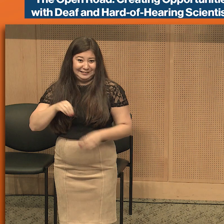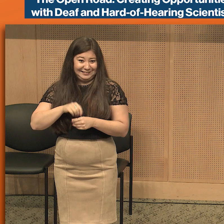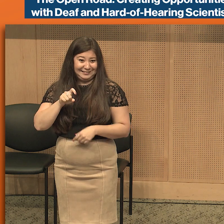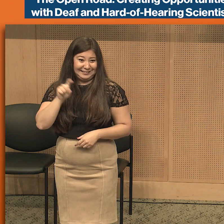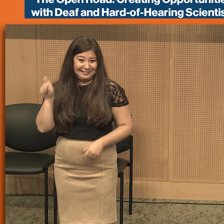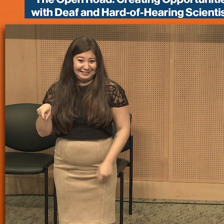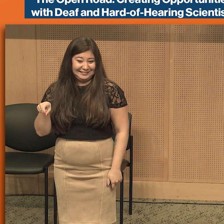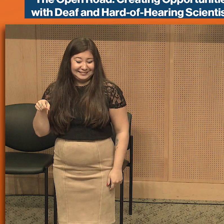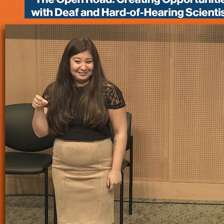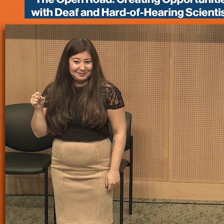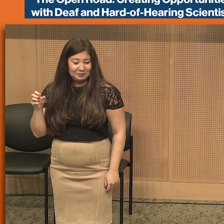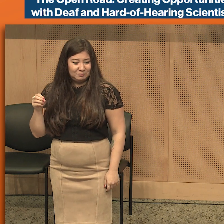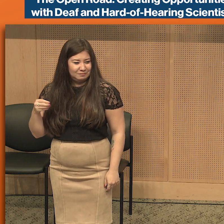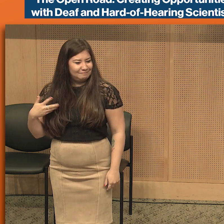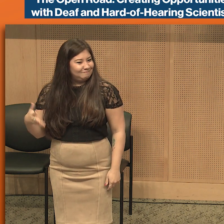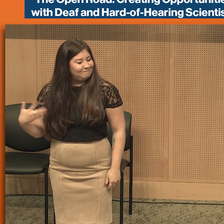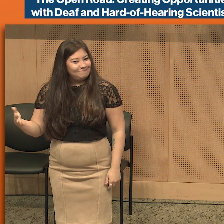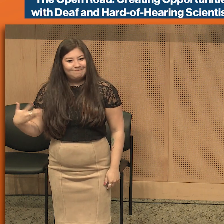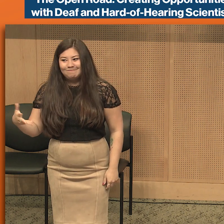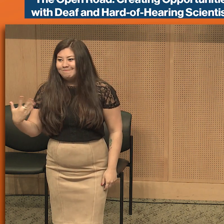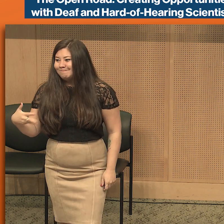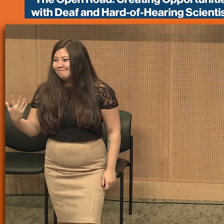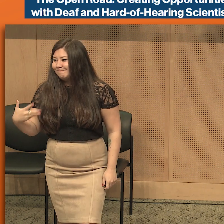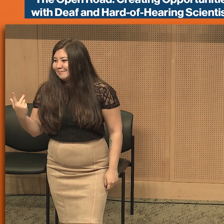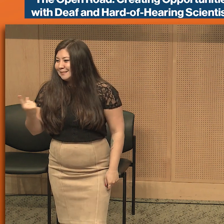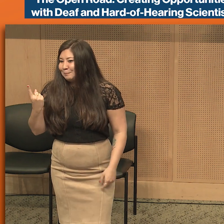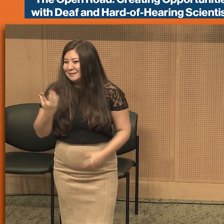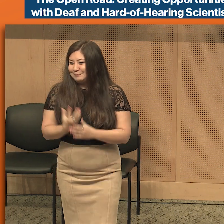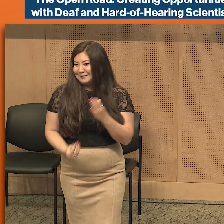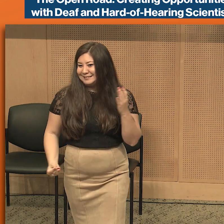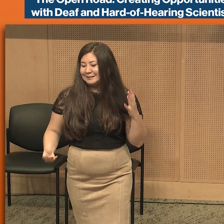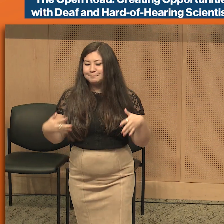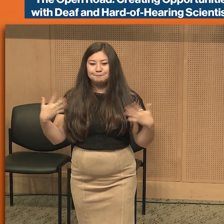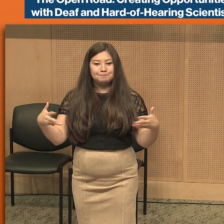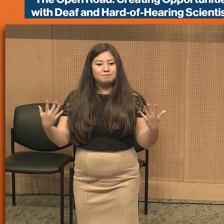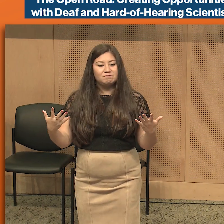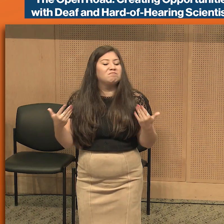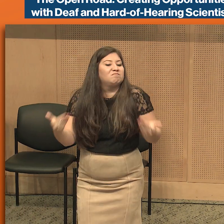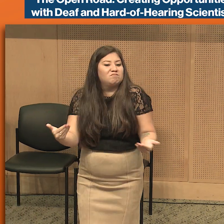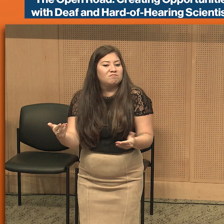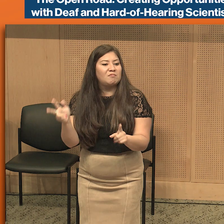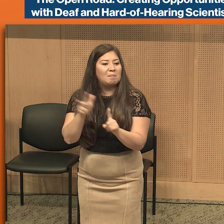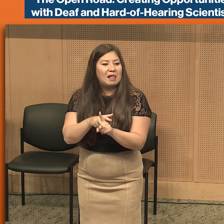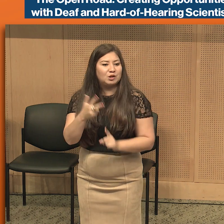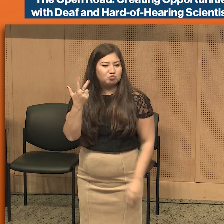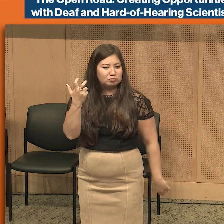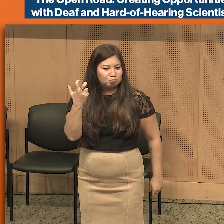as a cashier in Texas. I could not find a job in the science field.